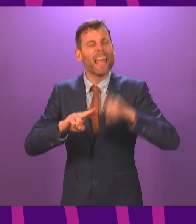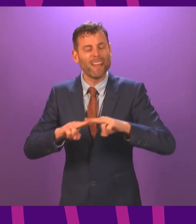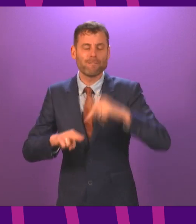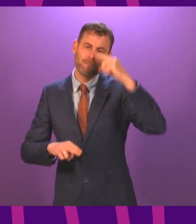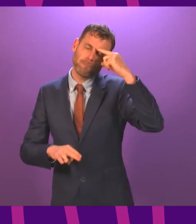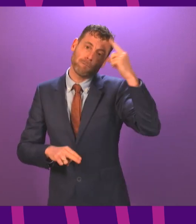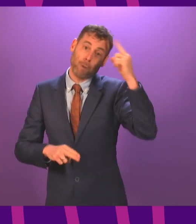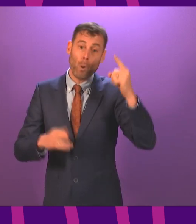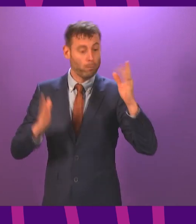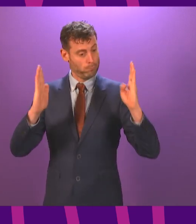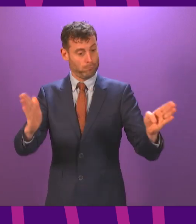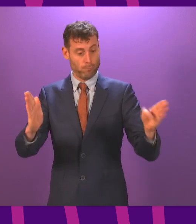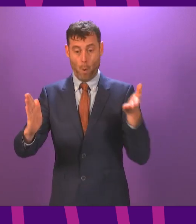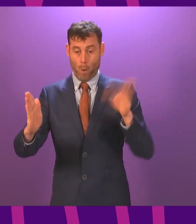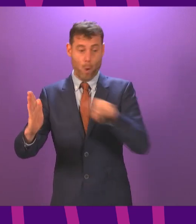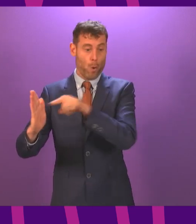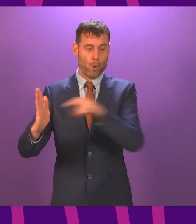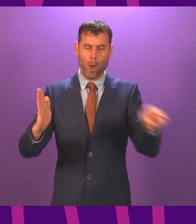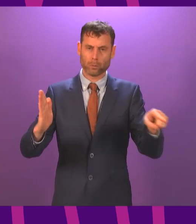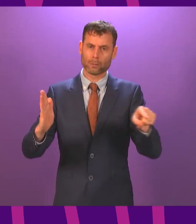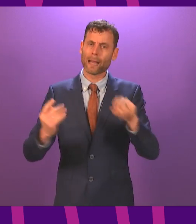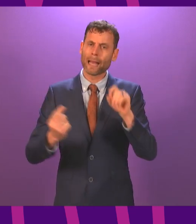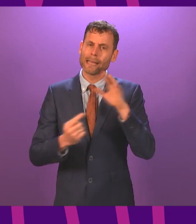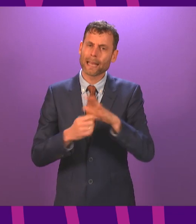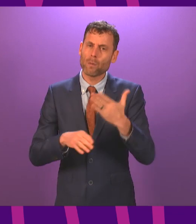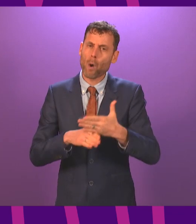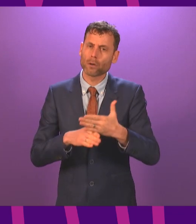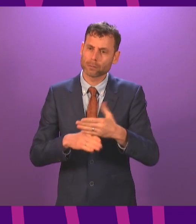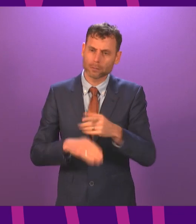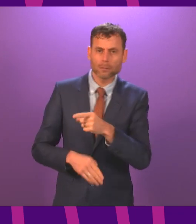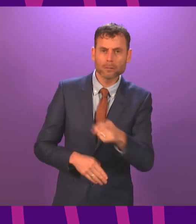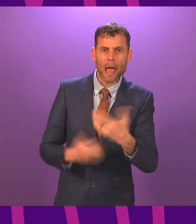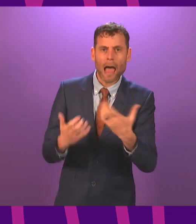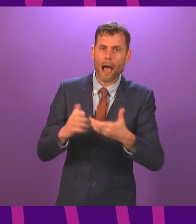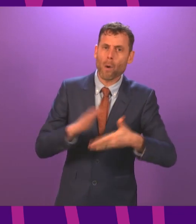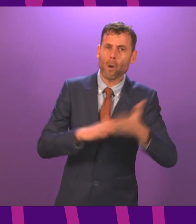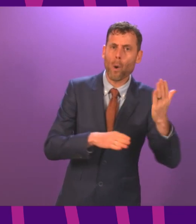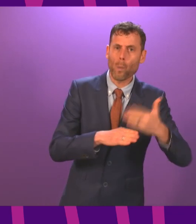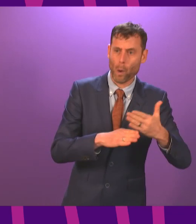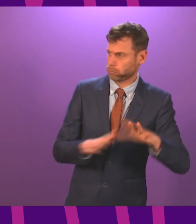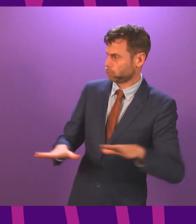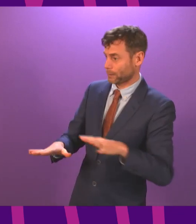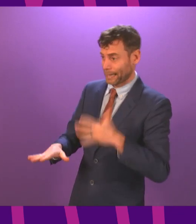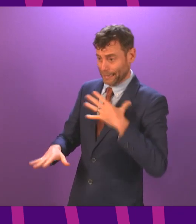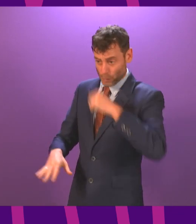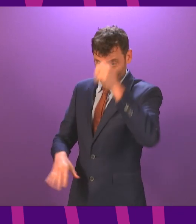workers, who could be faced with a childcare crisis in little over a fortnight’s time?